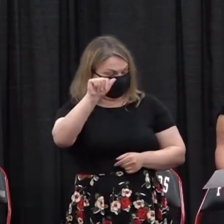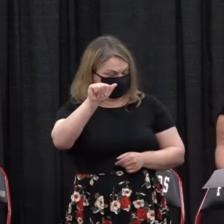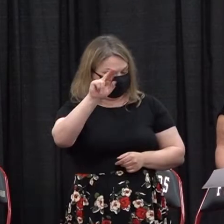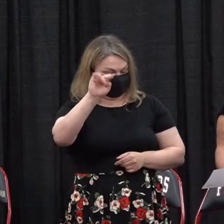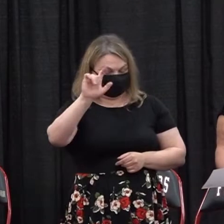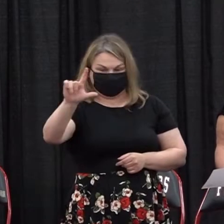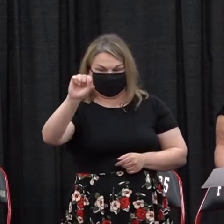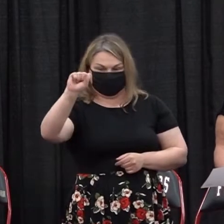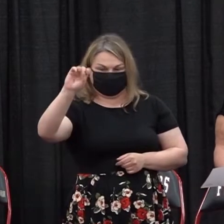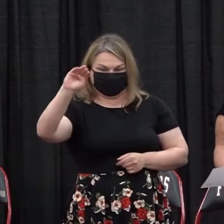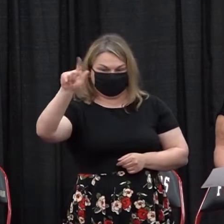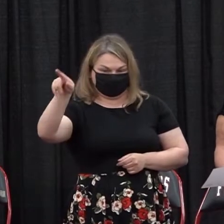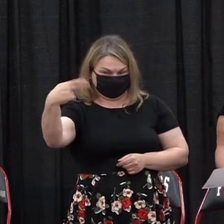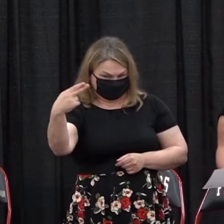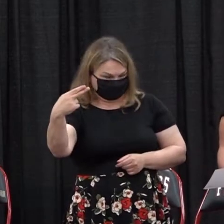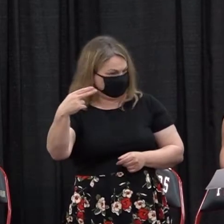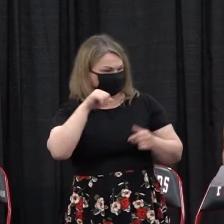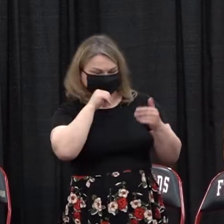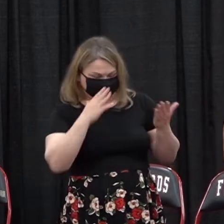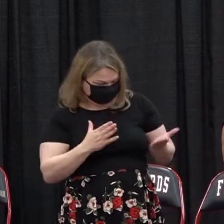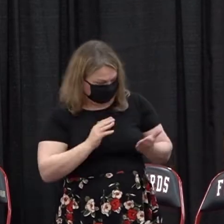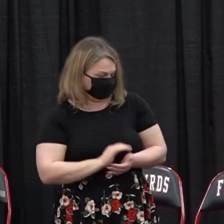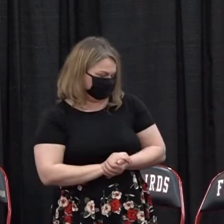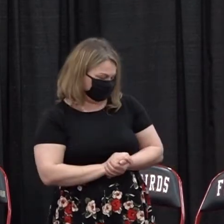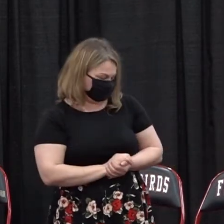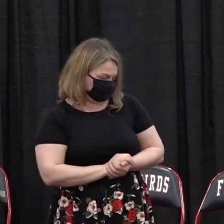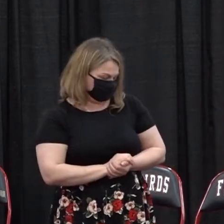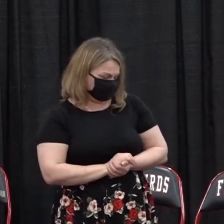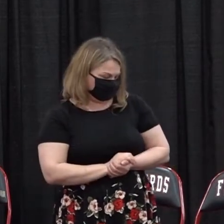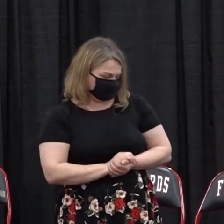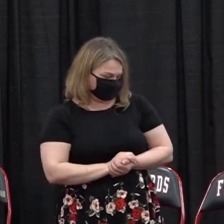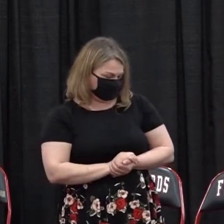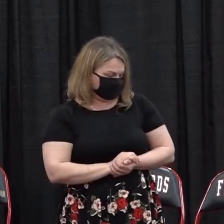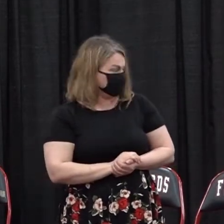Fourth quarter, RaNell Smith, who is not here today.